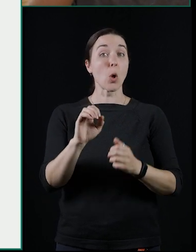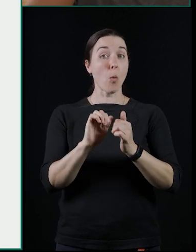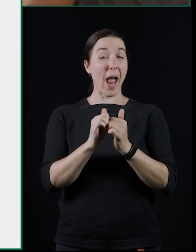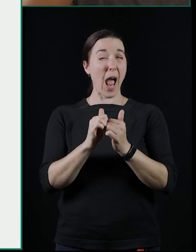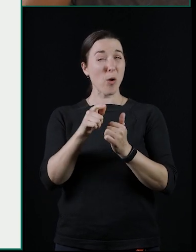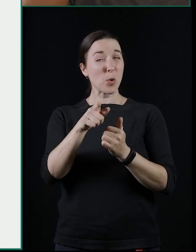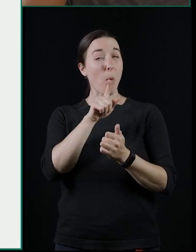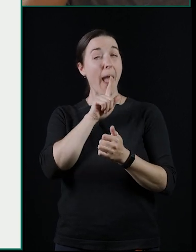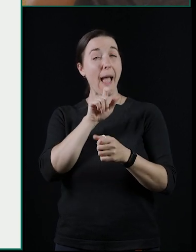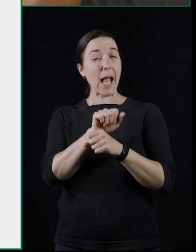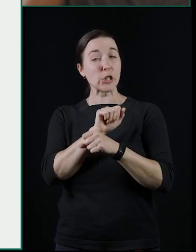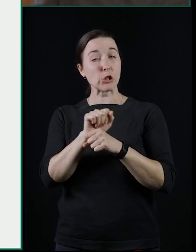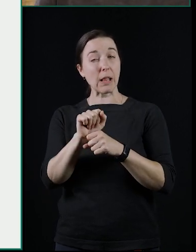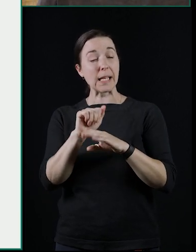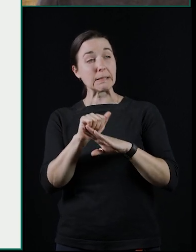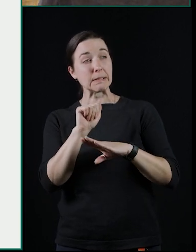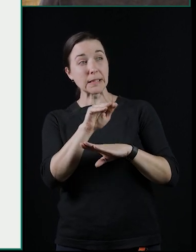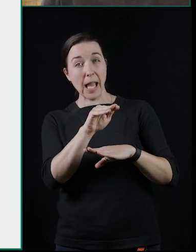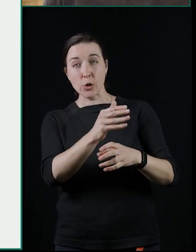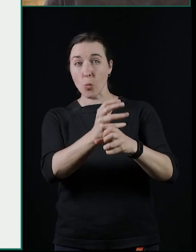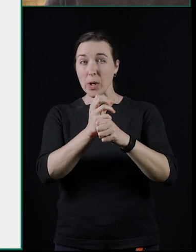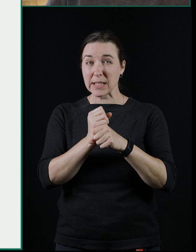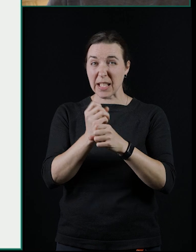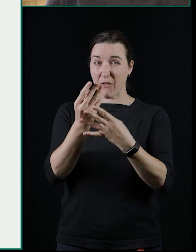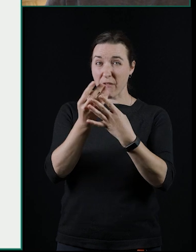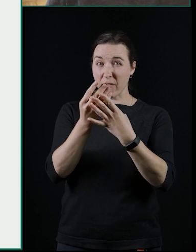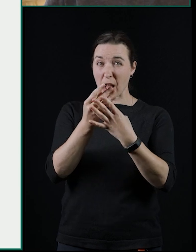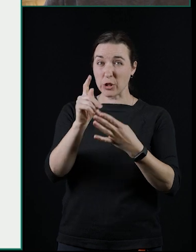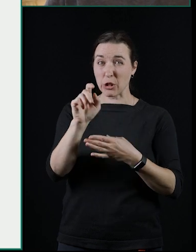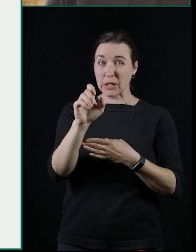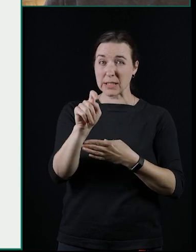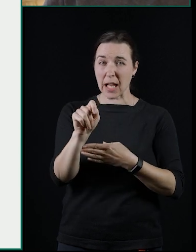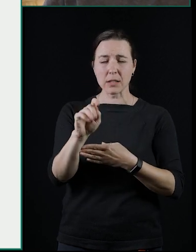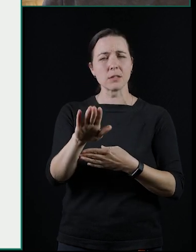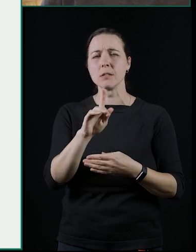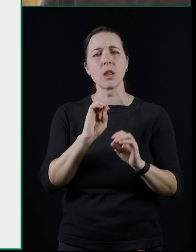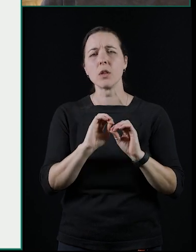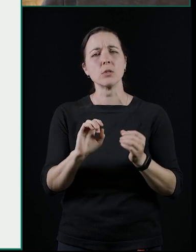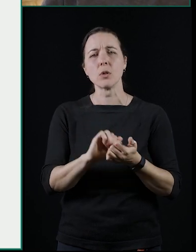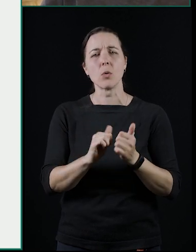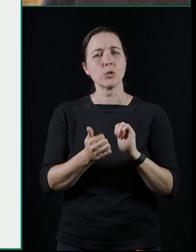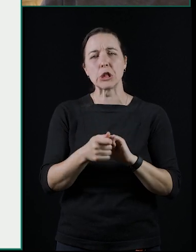So how do you actually send and receive filtered text? There is no change needed,